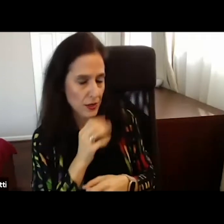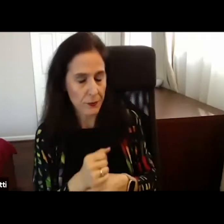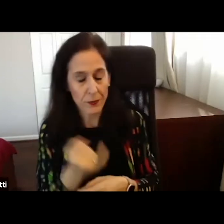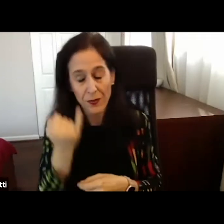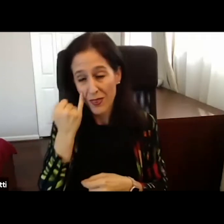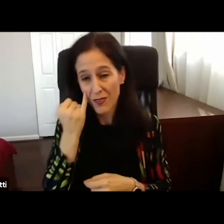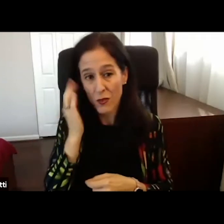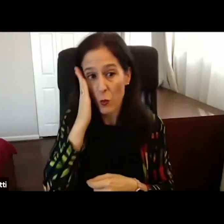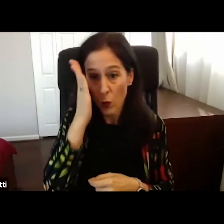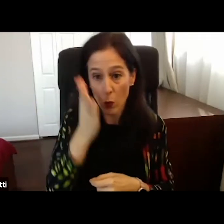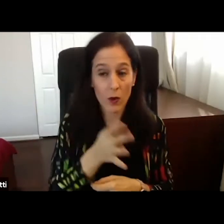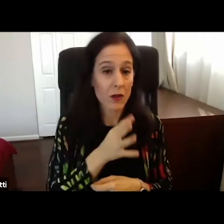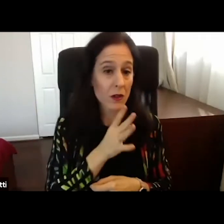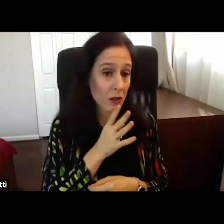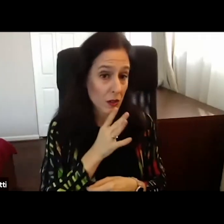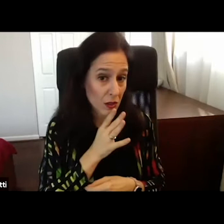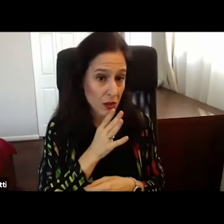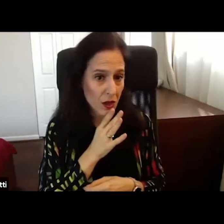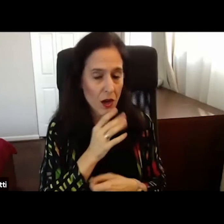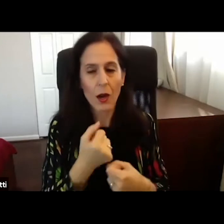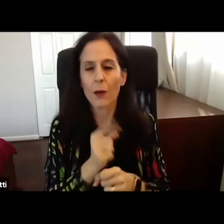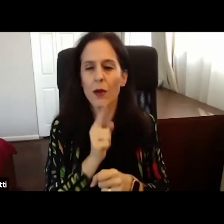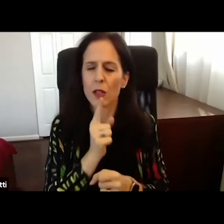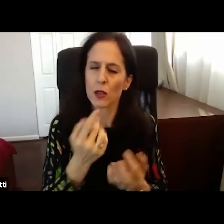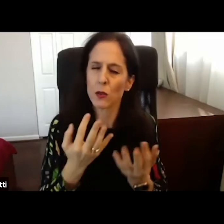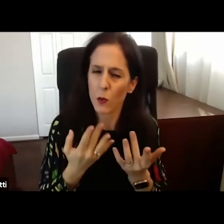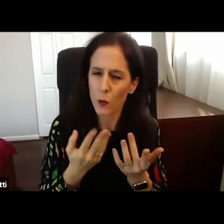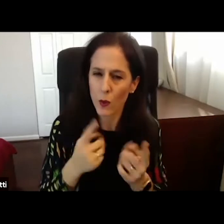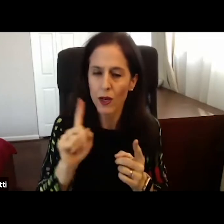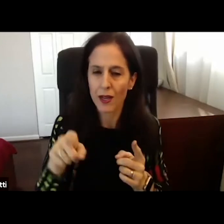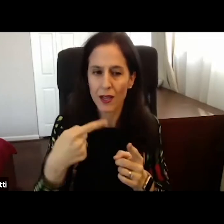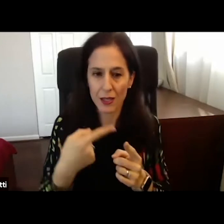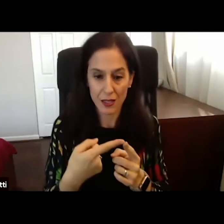spotlight you and you can feel free to communicate your question how you'd like